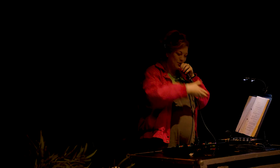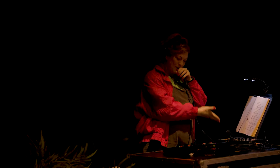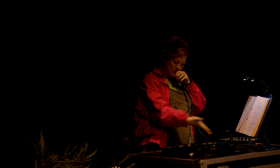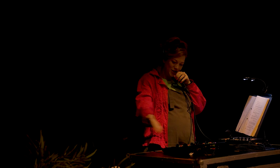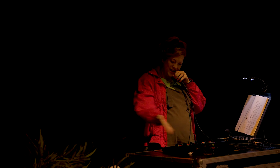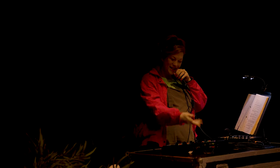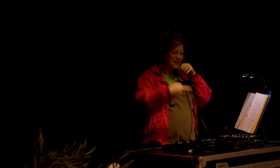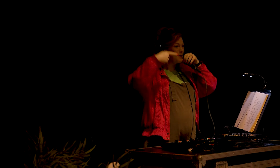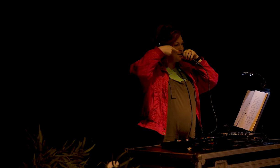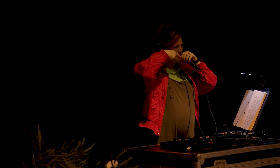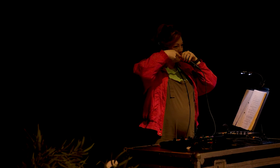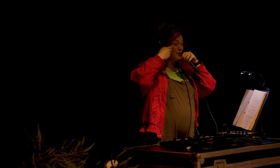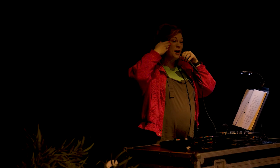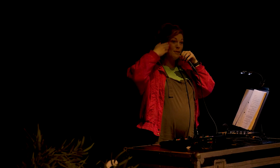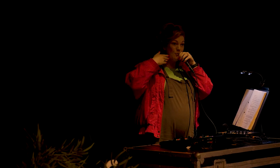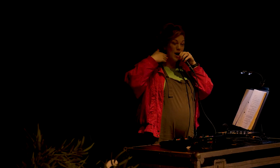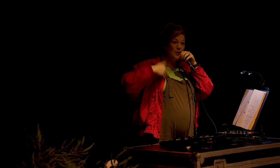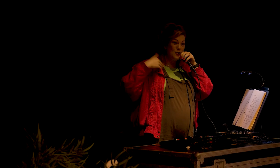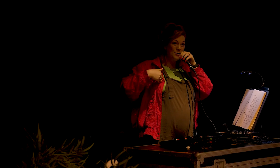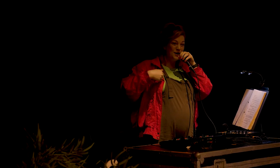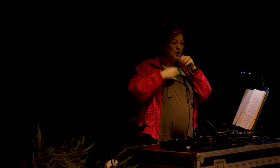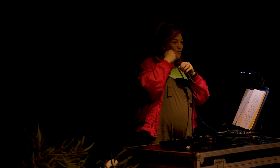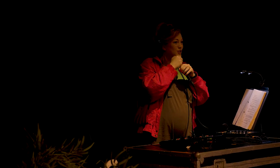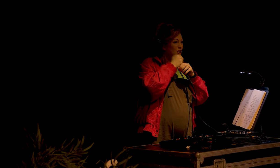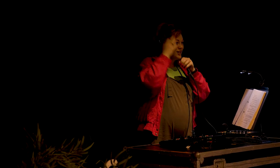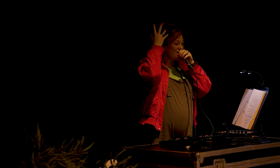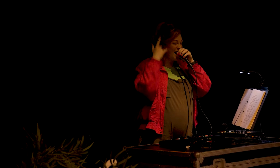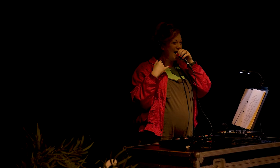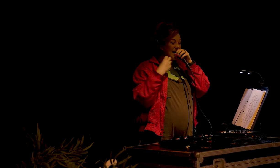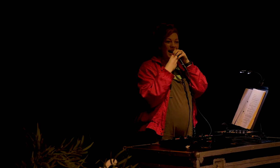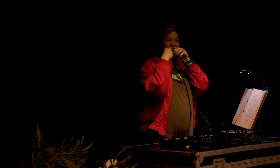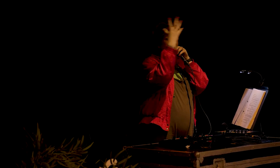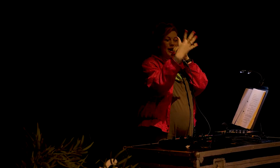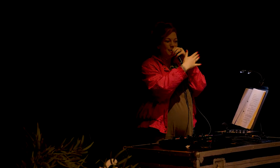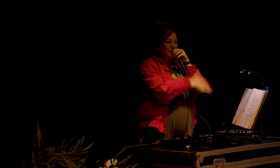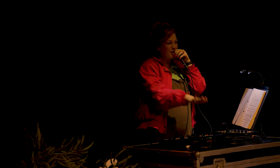with my machines and my mouth. I'm a white woman with ginger hair and lovely